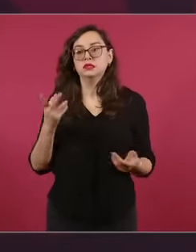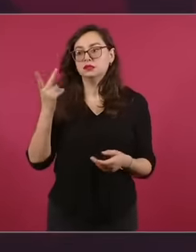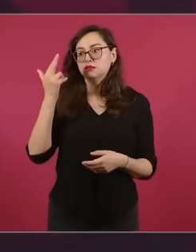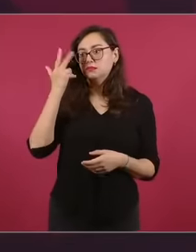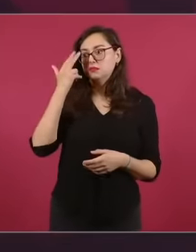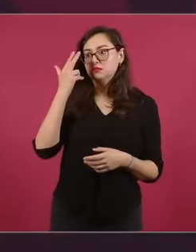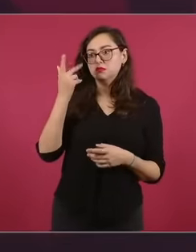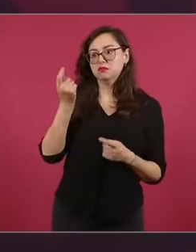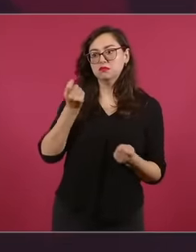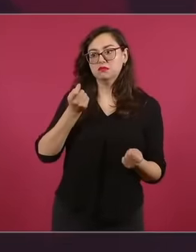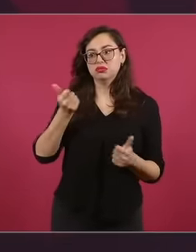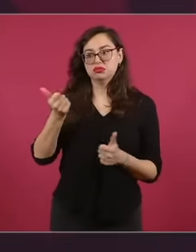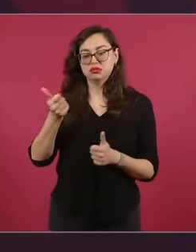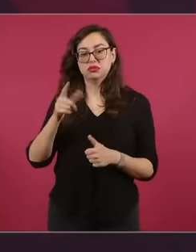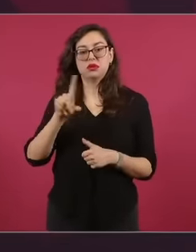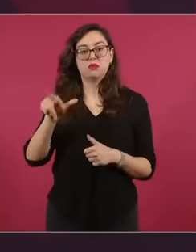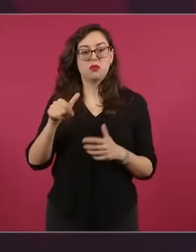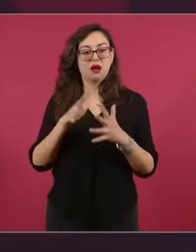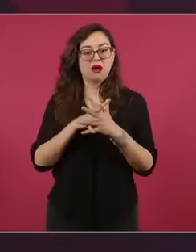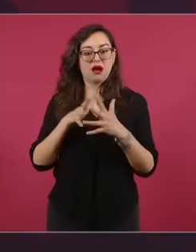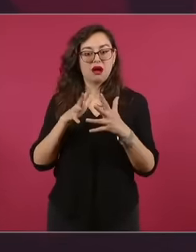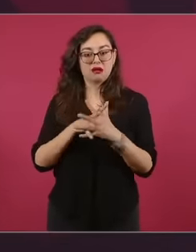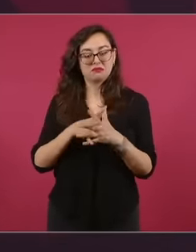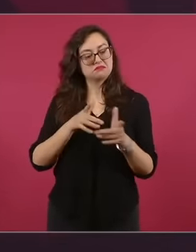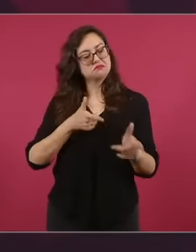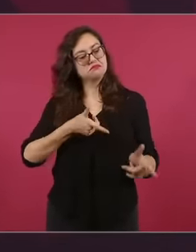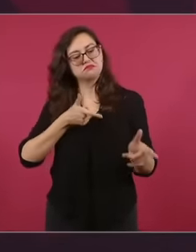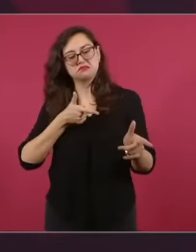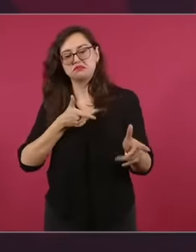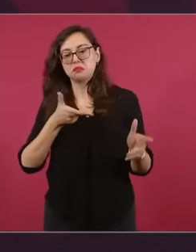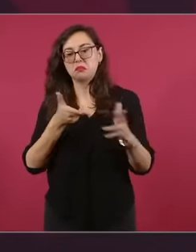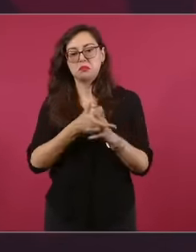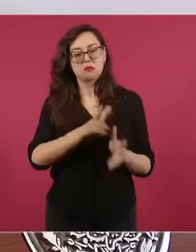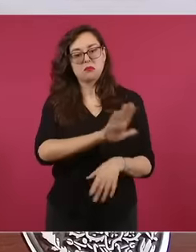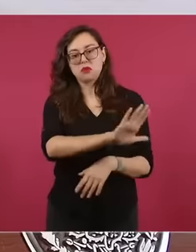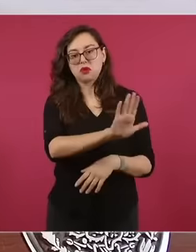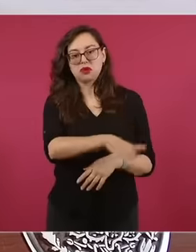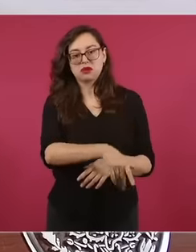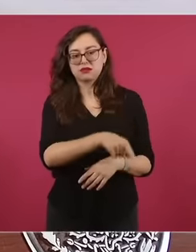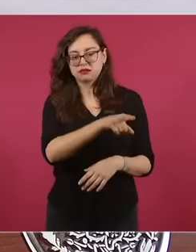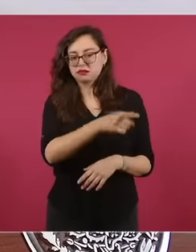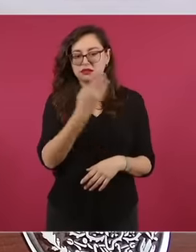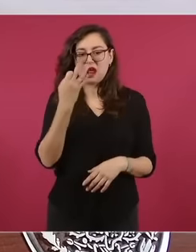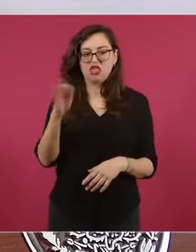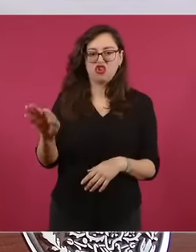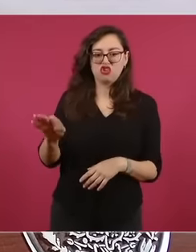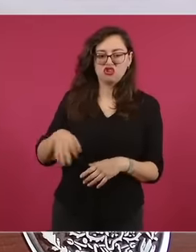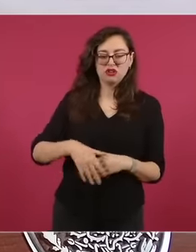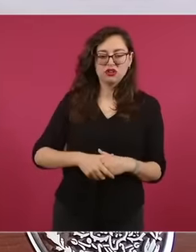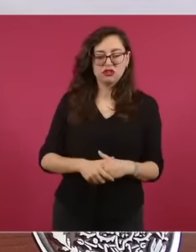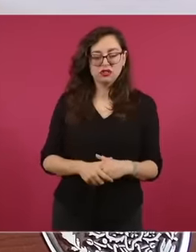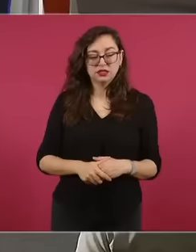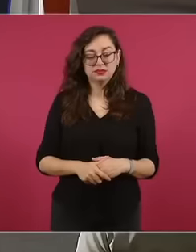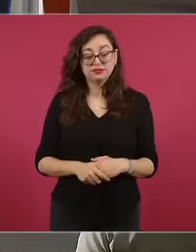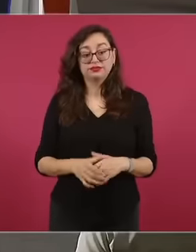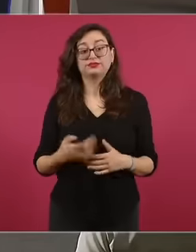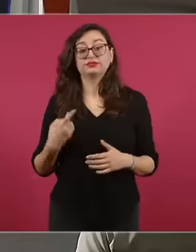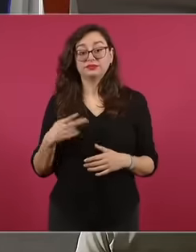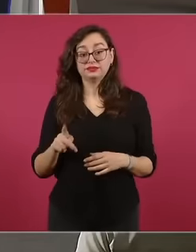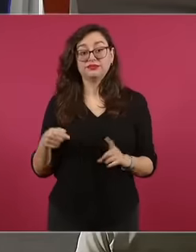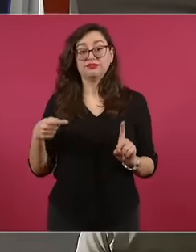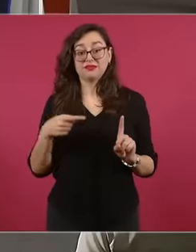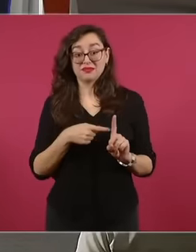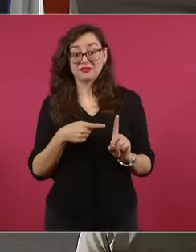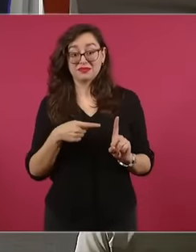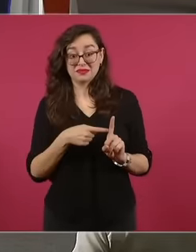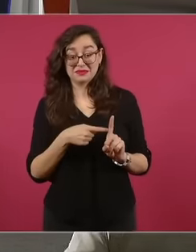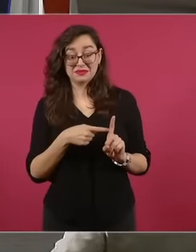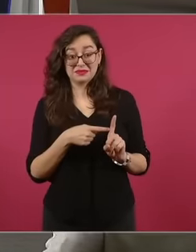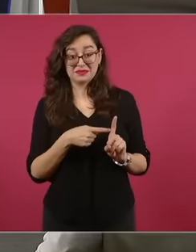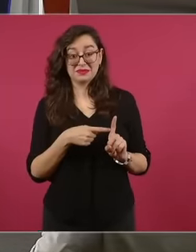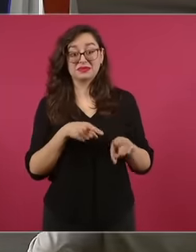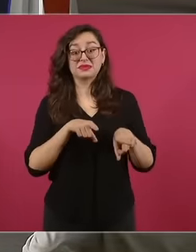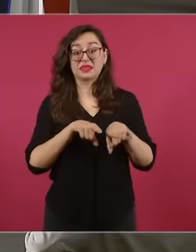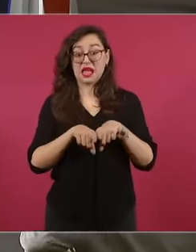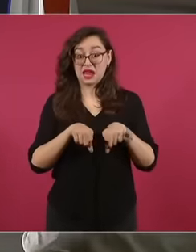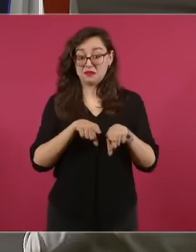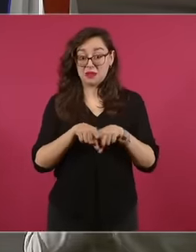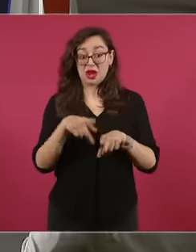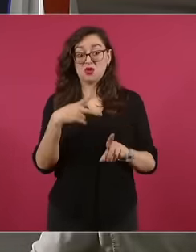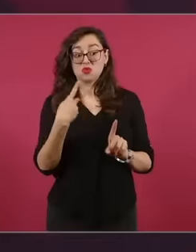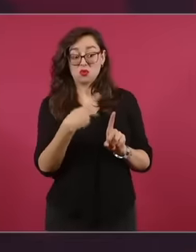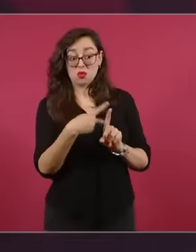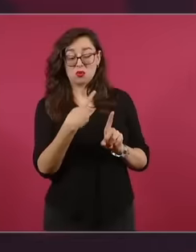they shot him But he and his brother had acted in journalism in opposition